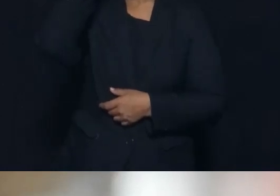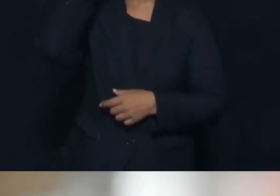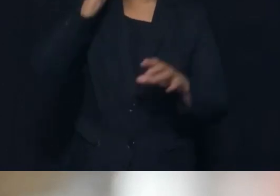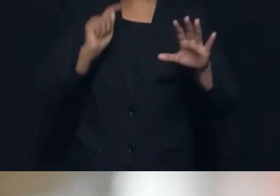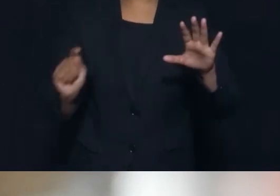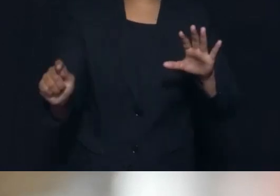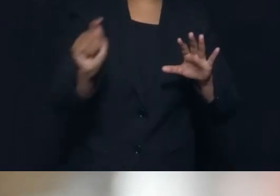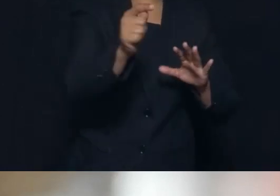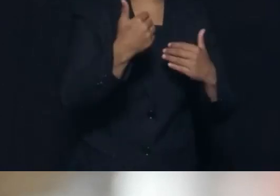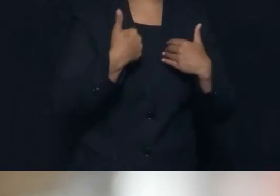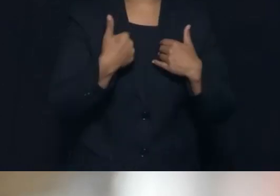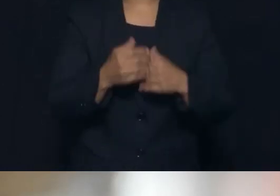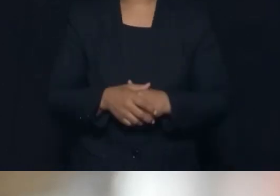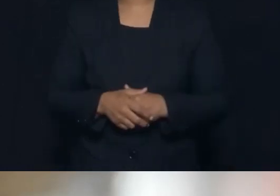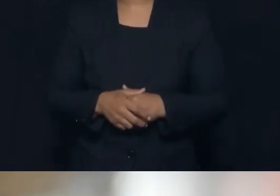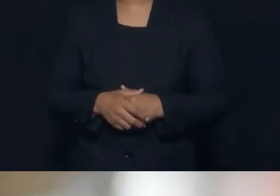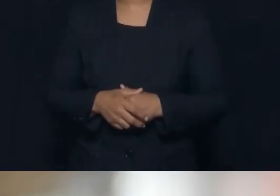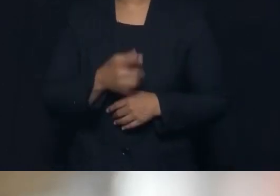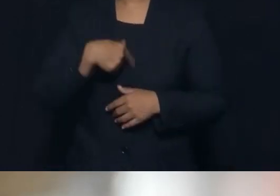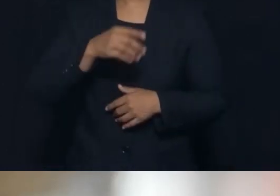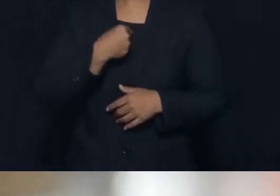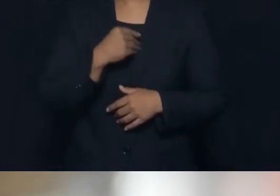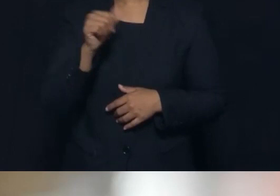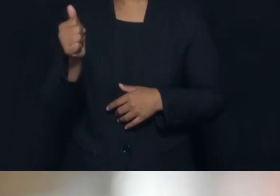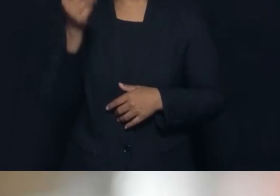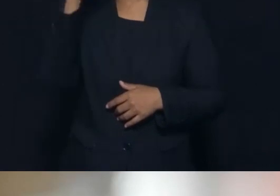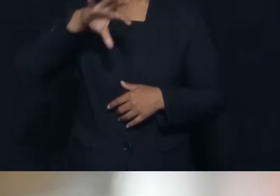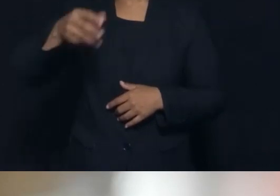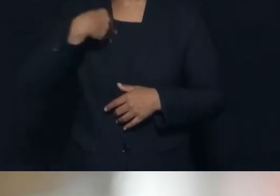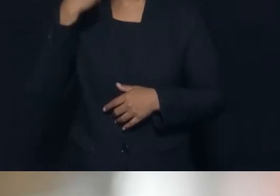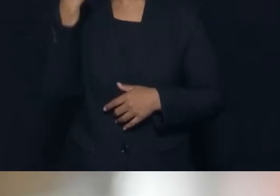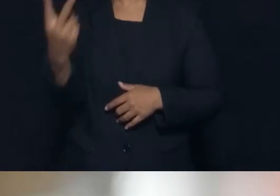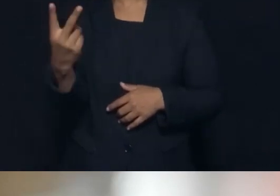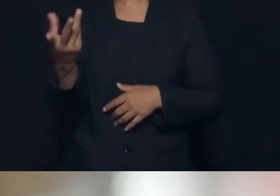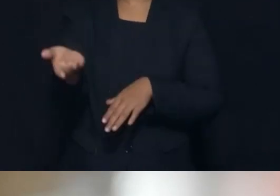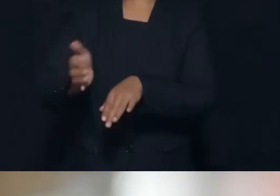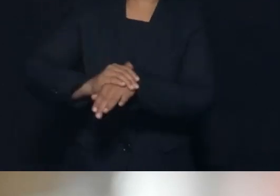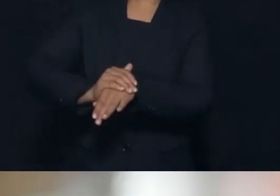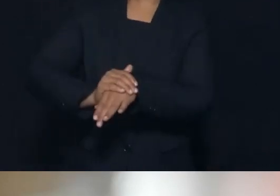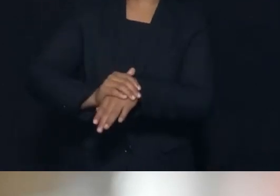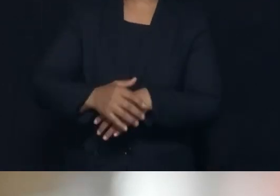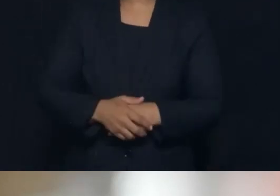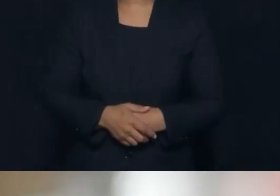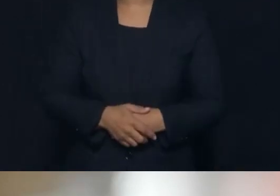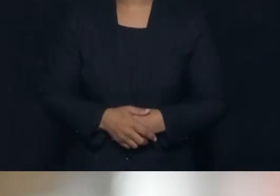So, I think if the EU can do some very important documents and explain exactly what it means. Use European Union respect accessibility. Thank you Giampiero.